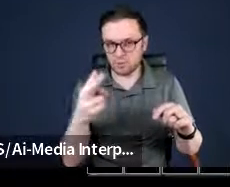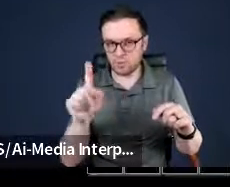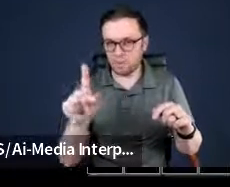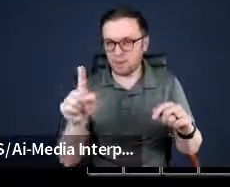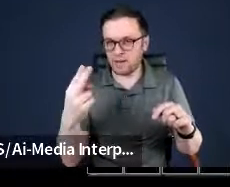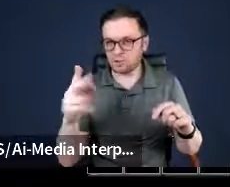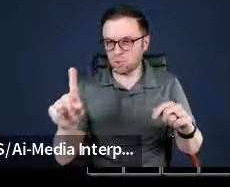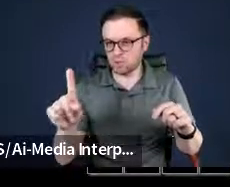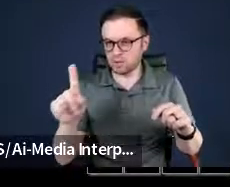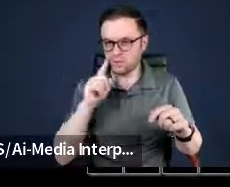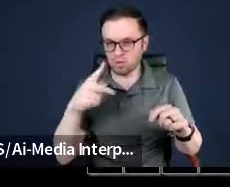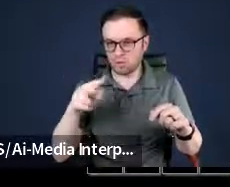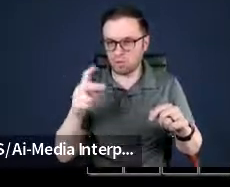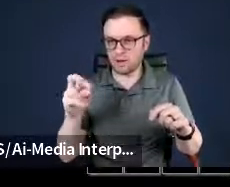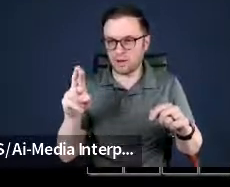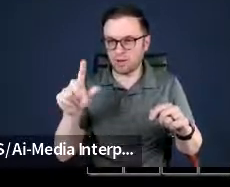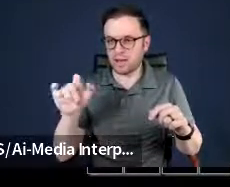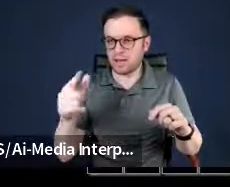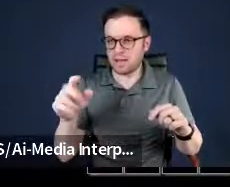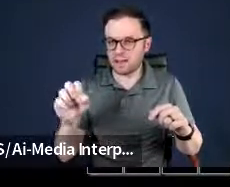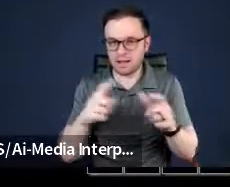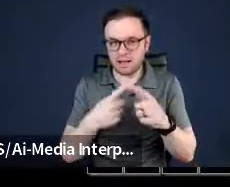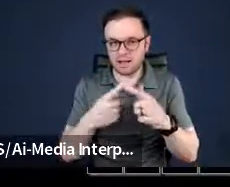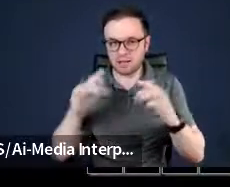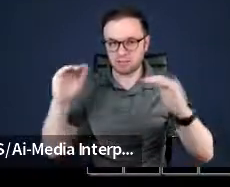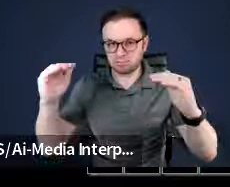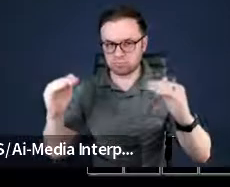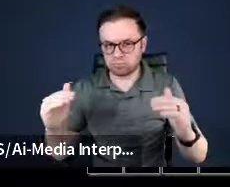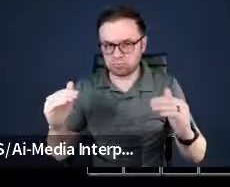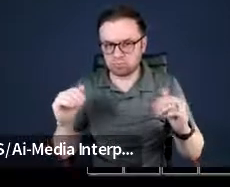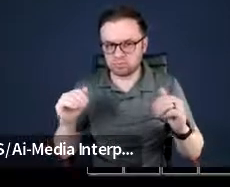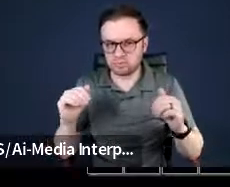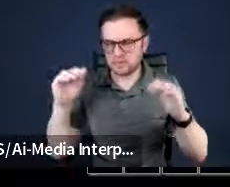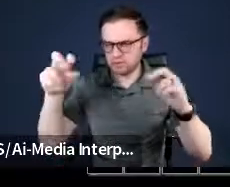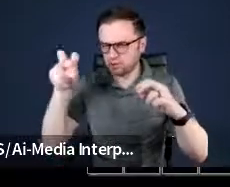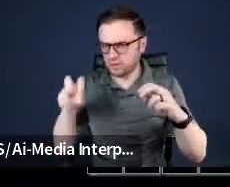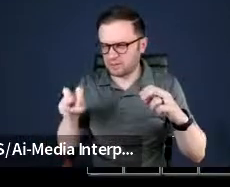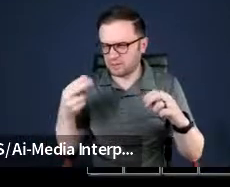the site which is fantastic and also show you the heading structure. For this site we have